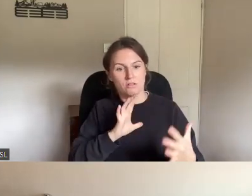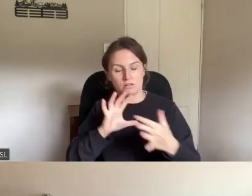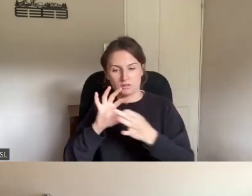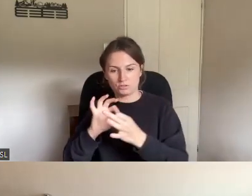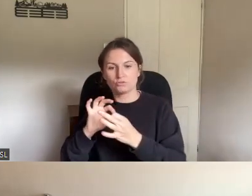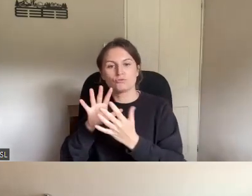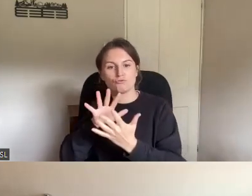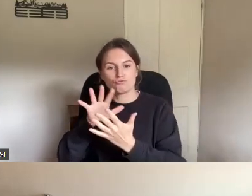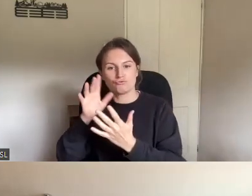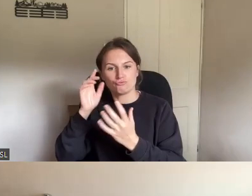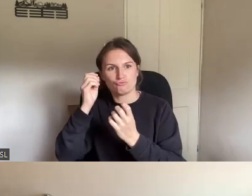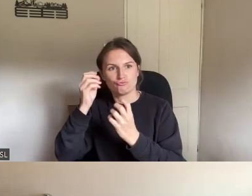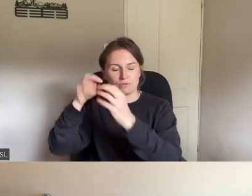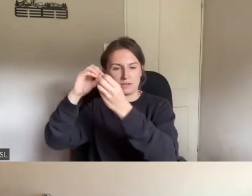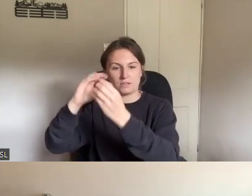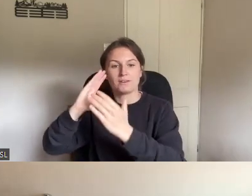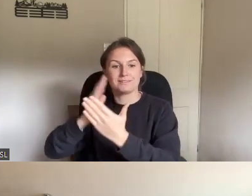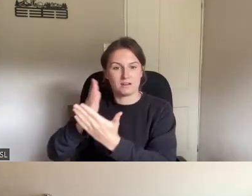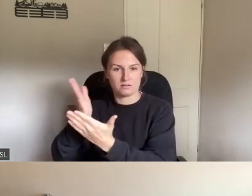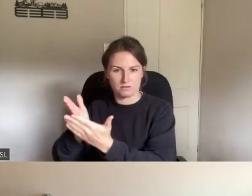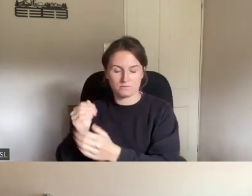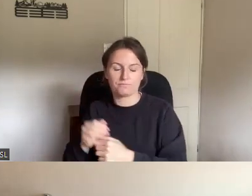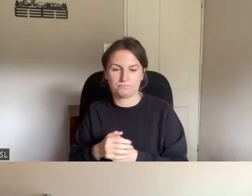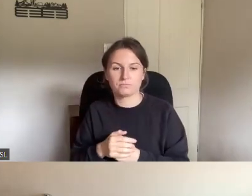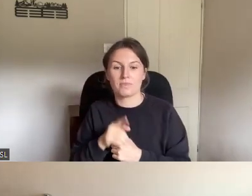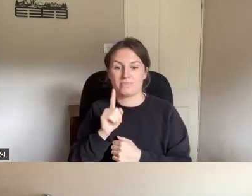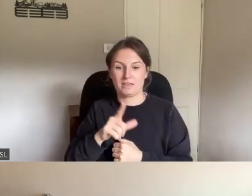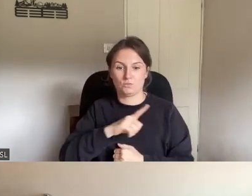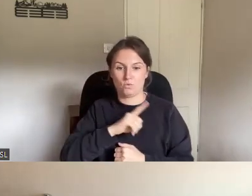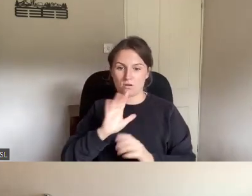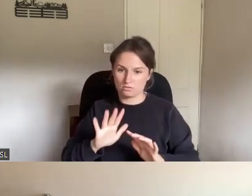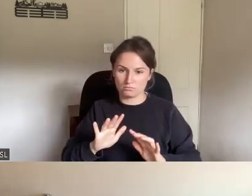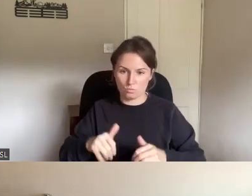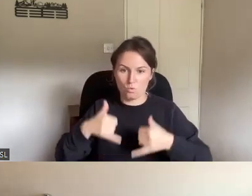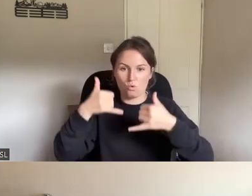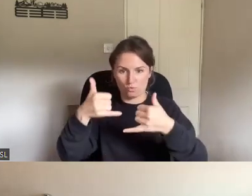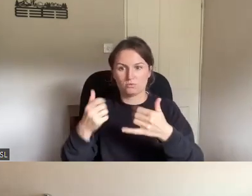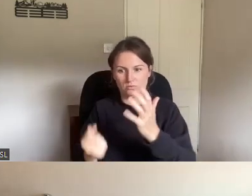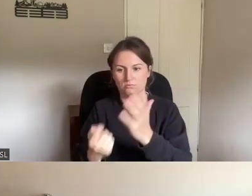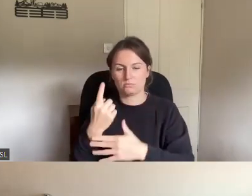That's really the reason why the Digital Cultural Awards exist. They were established so that we can celebrate and showcase